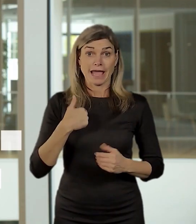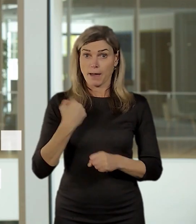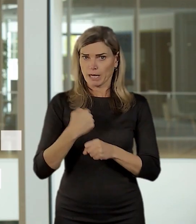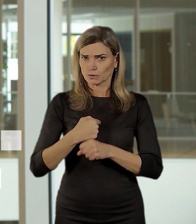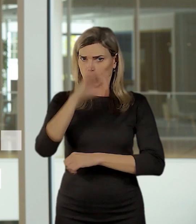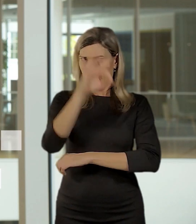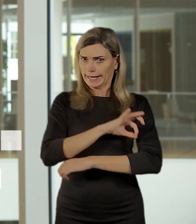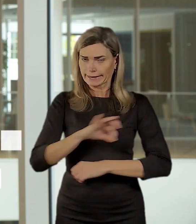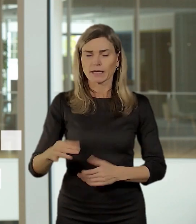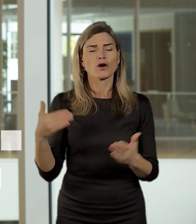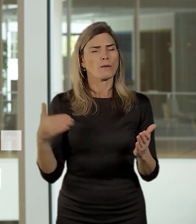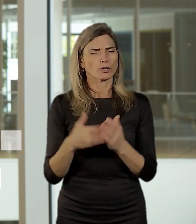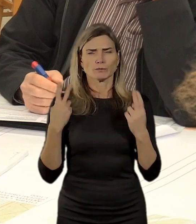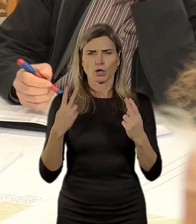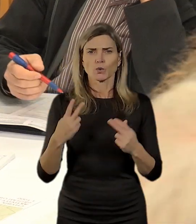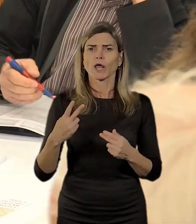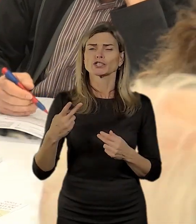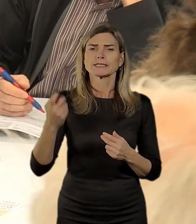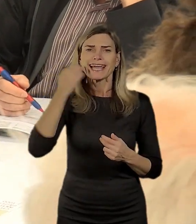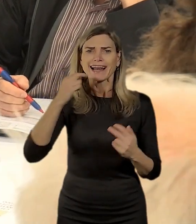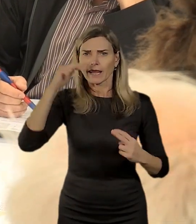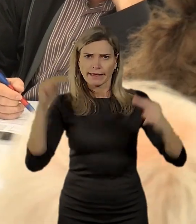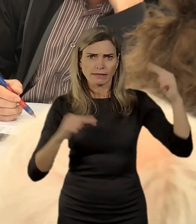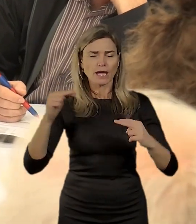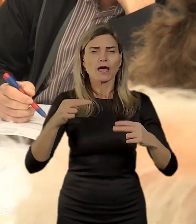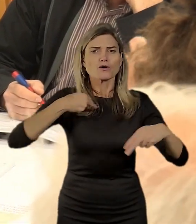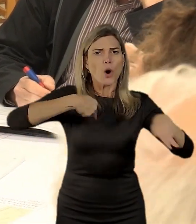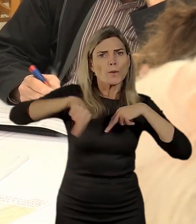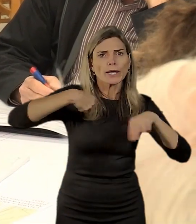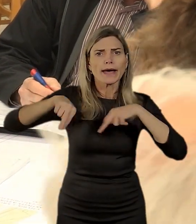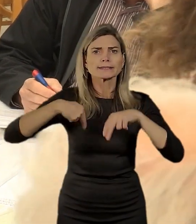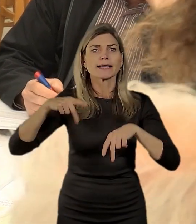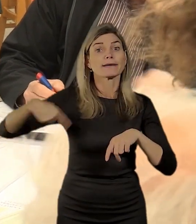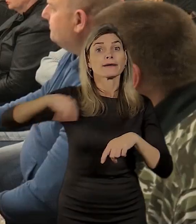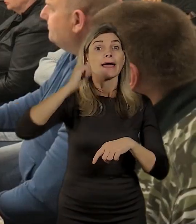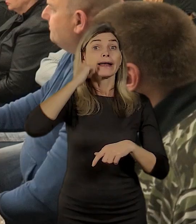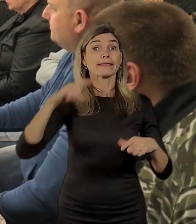Preparing a new project in Prague often means a design and approval process that takes several years.